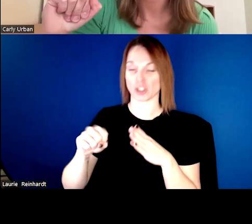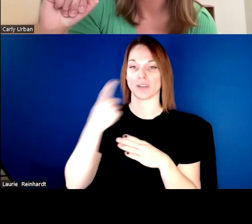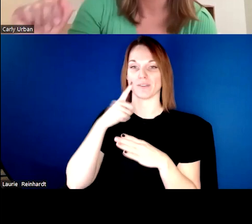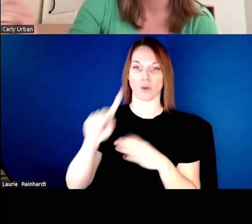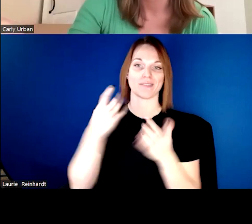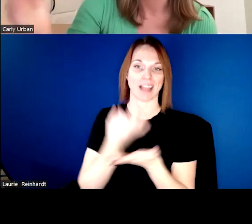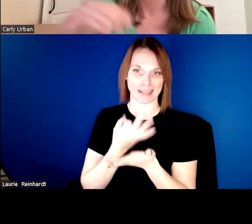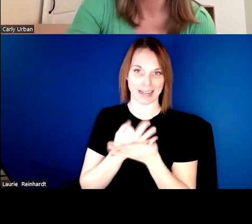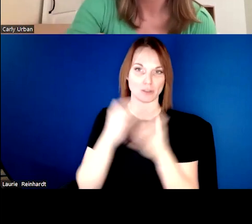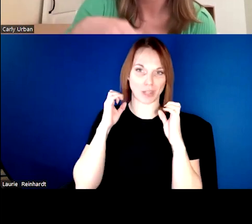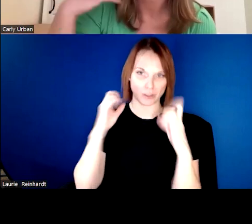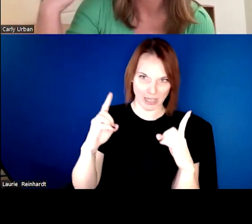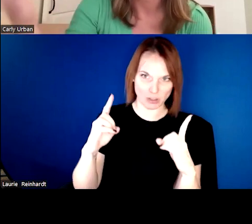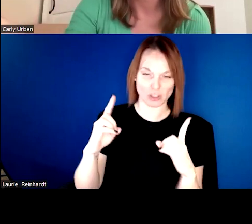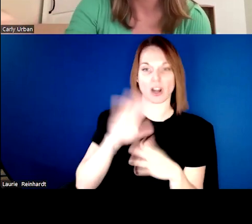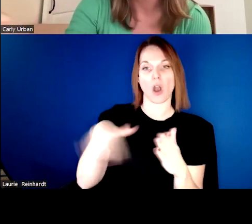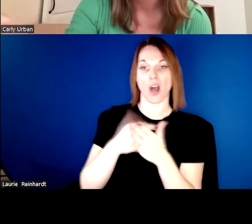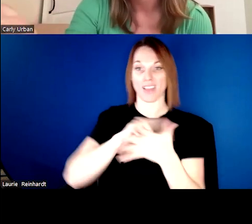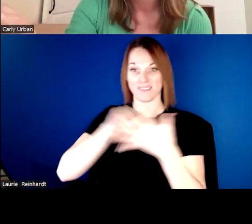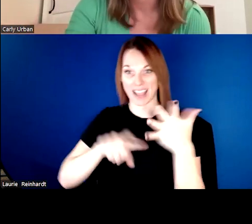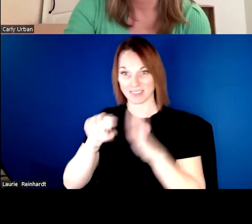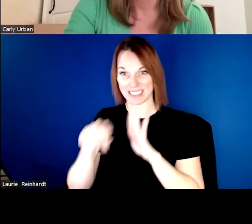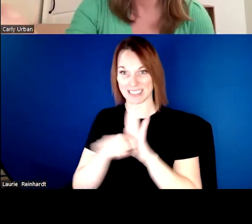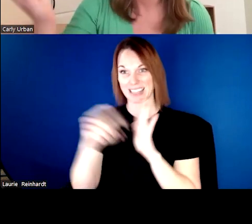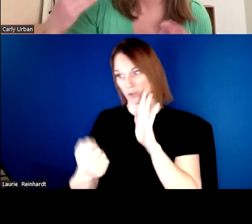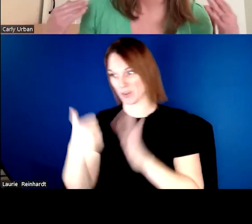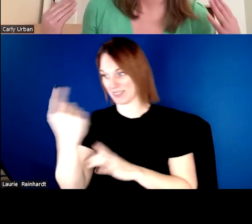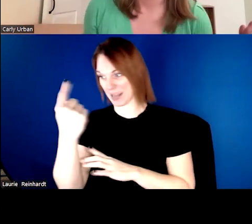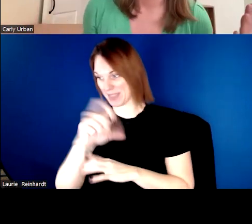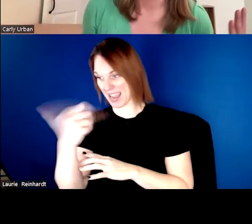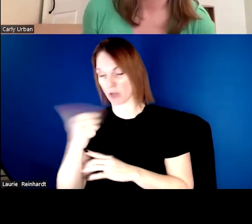states got rid of something when they added it, so they're not adding an additional